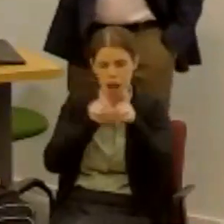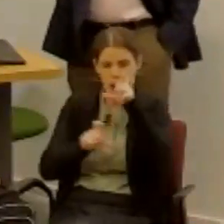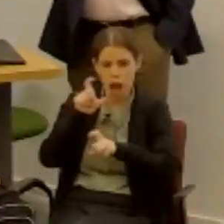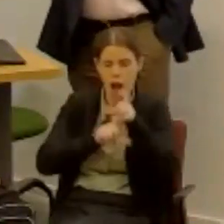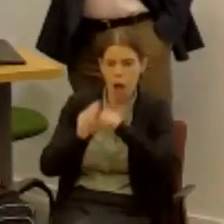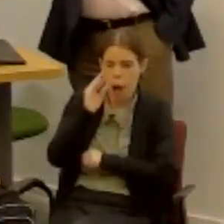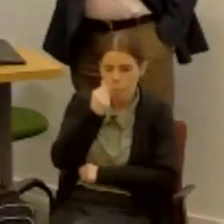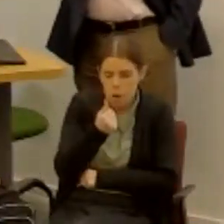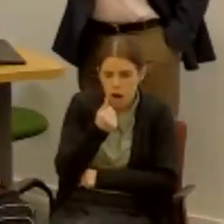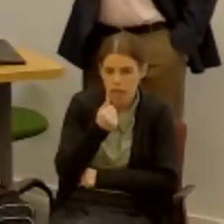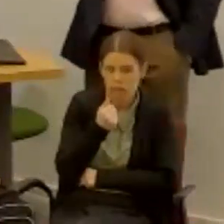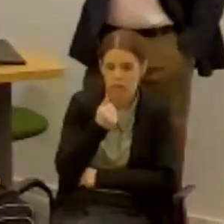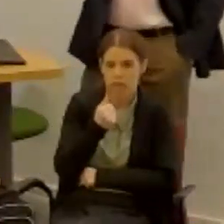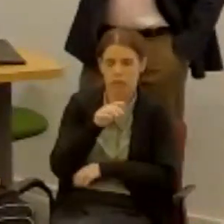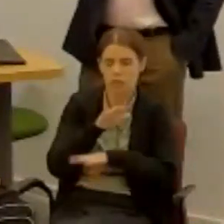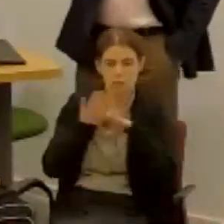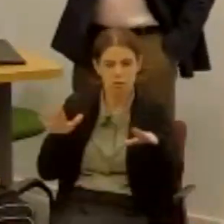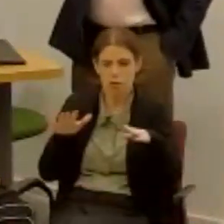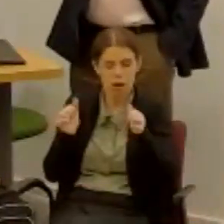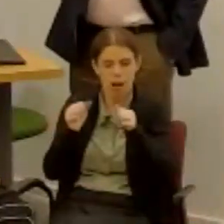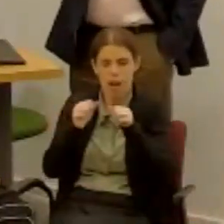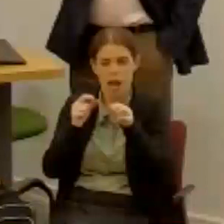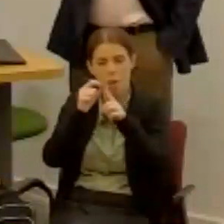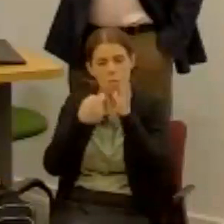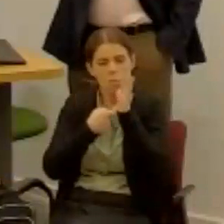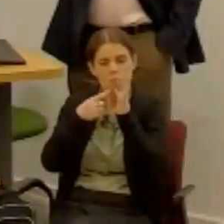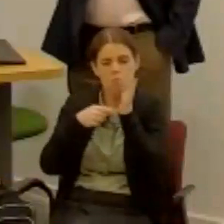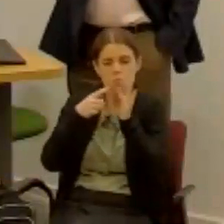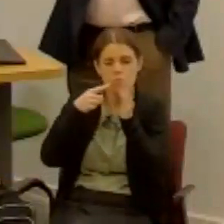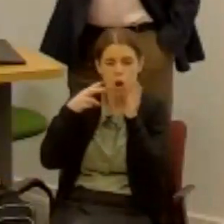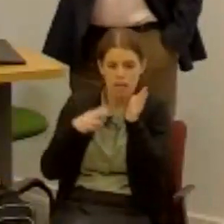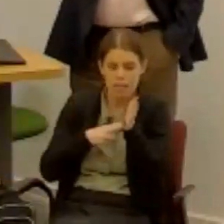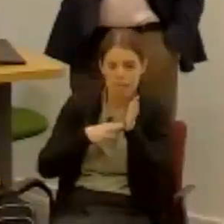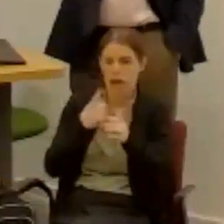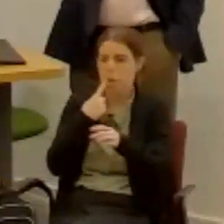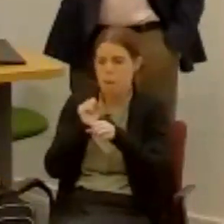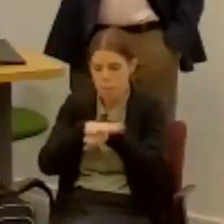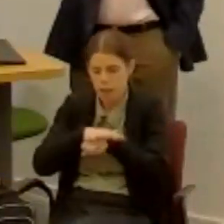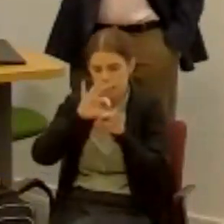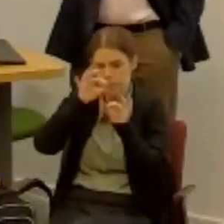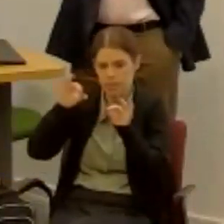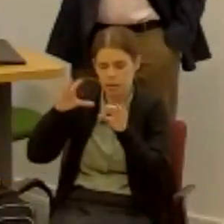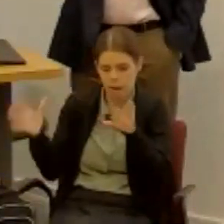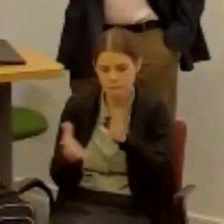protein, that patchy deposit about protein, that the depths of the falls of the brain are right of a blood vessel to find that we use for us.